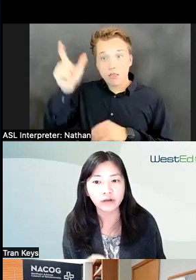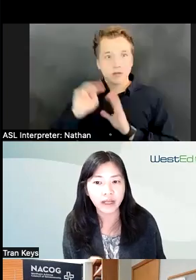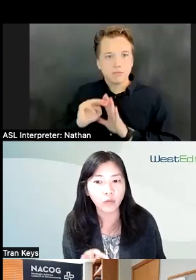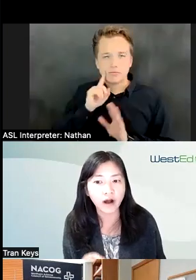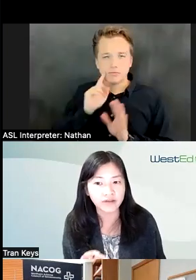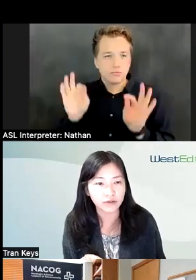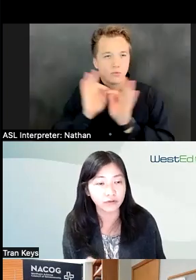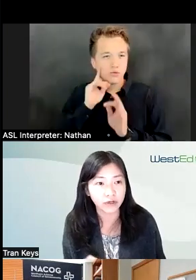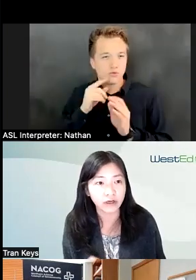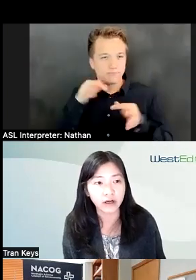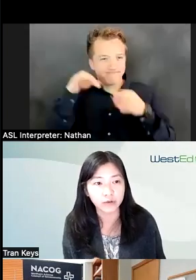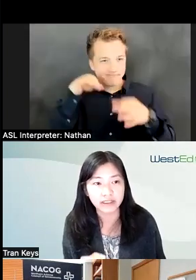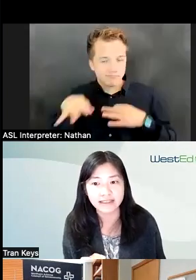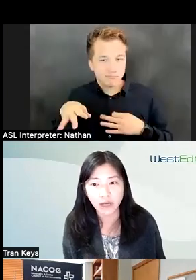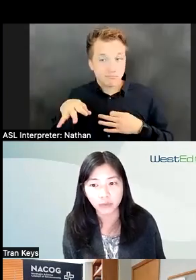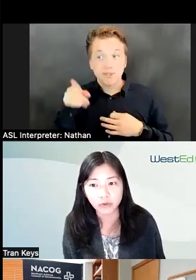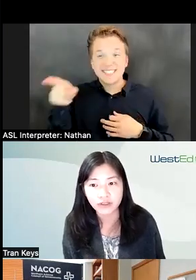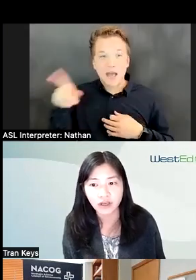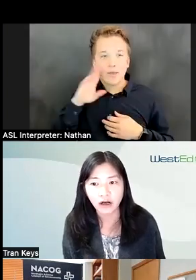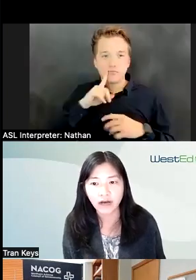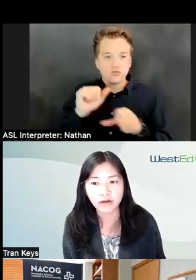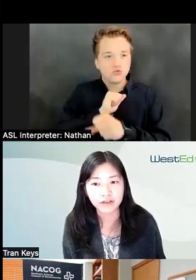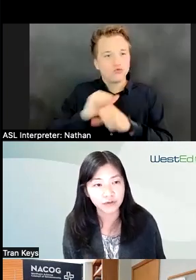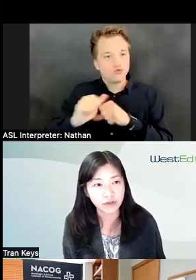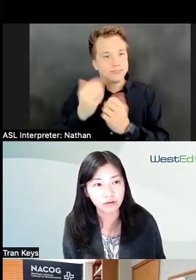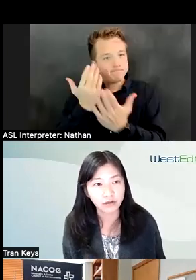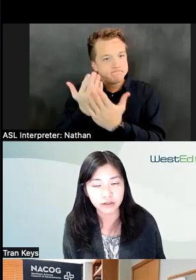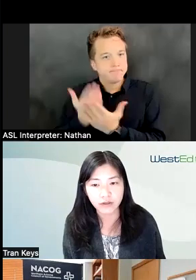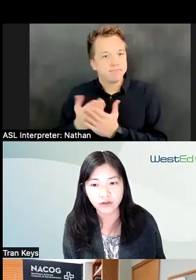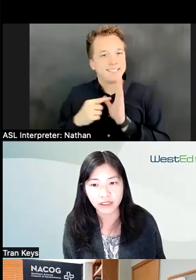Before Lenay walks us through very concrete examples of how to do so—doing so, meaning